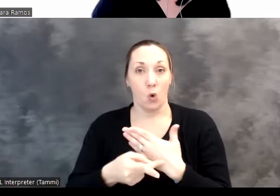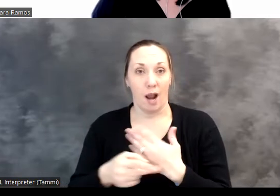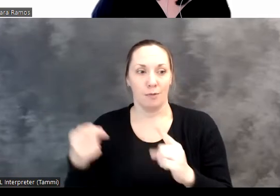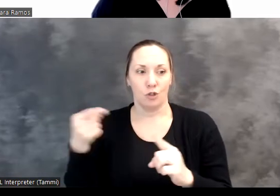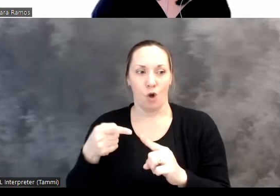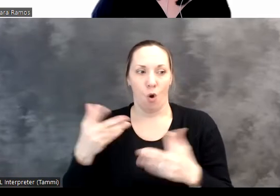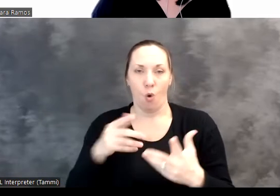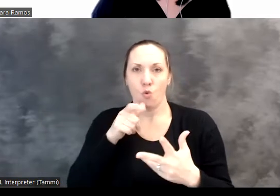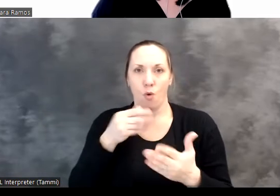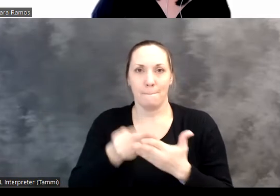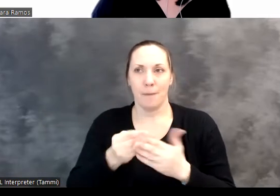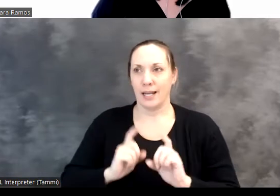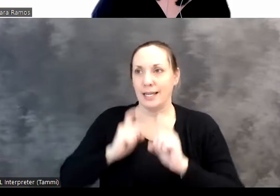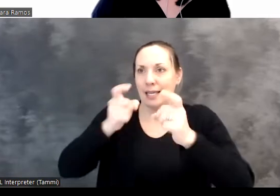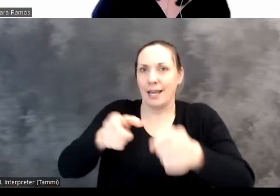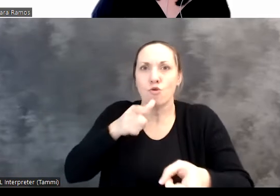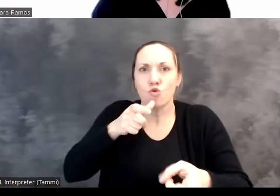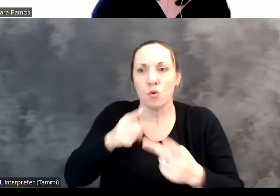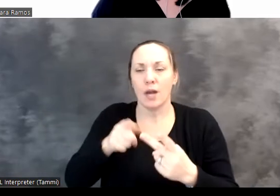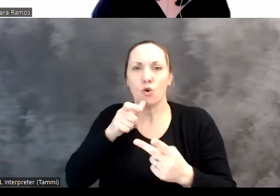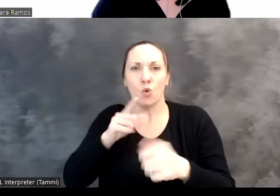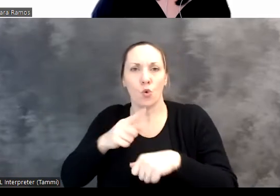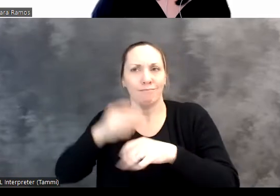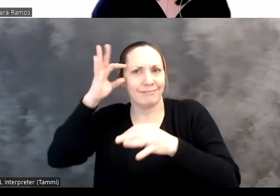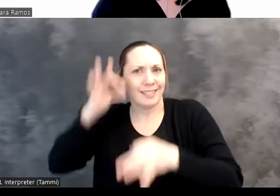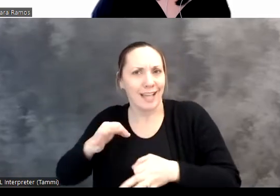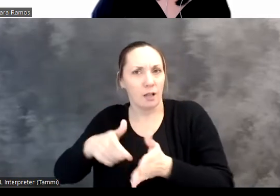, before we have even grant giving programs, who do we give